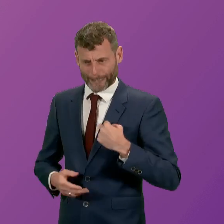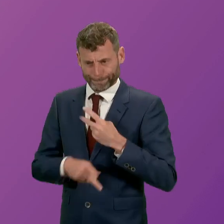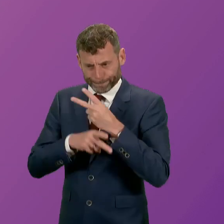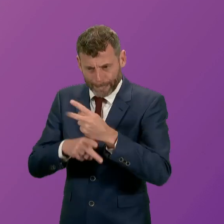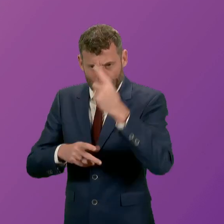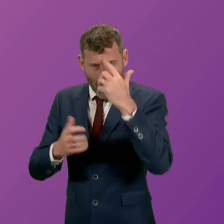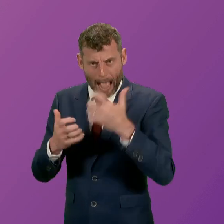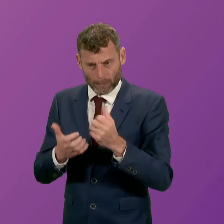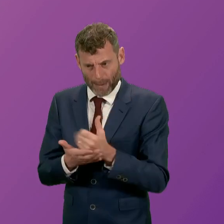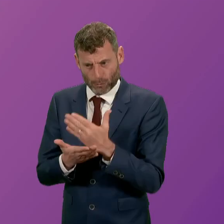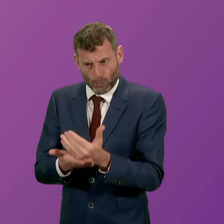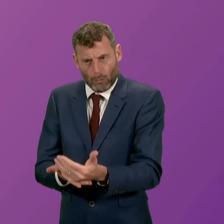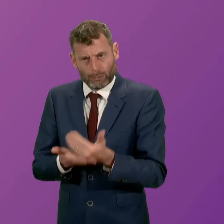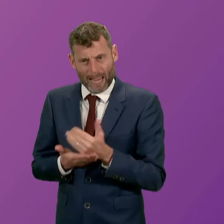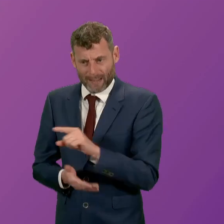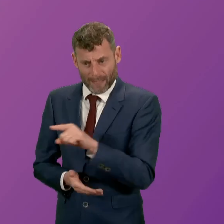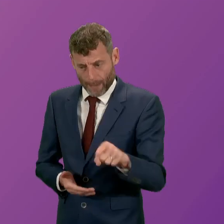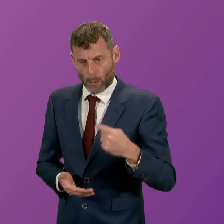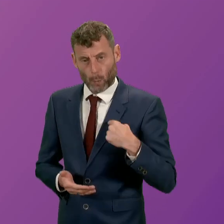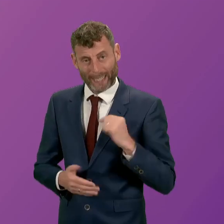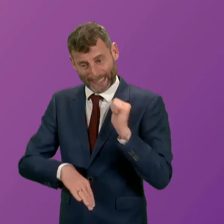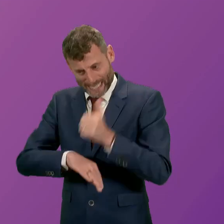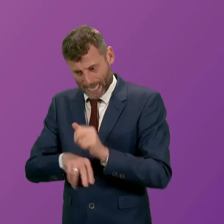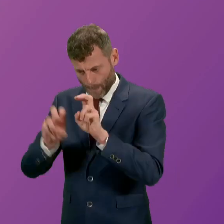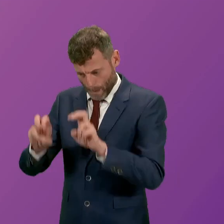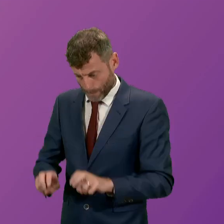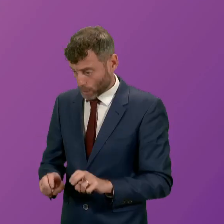by a Government that is prepared to put a budget to the Parliament to support that,